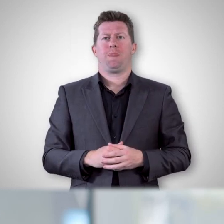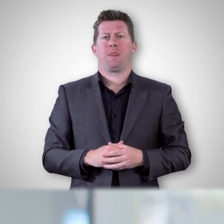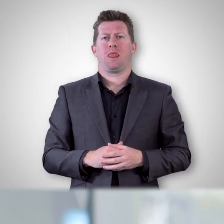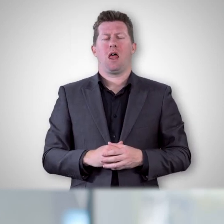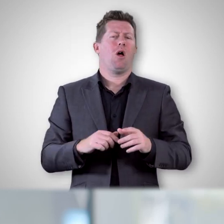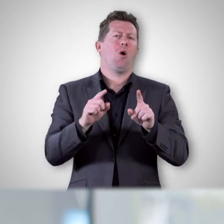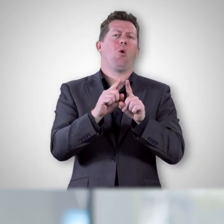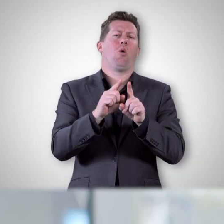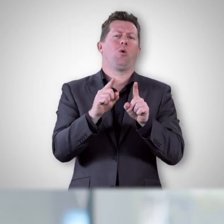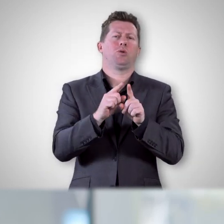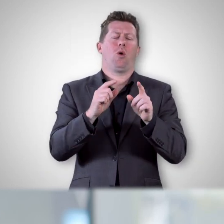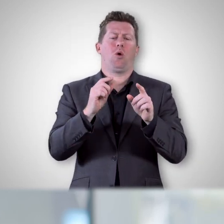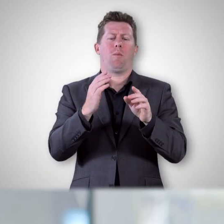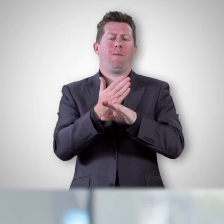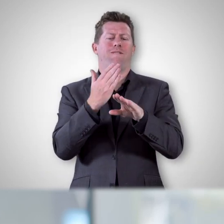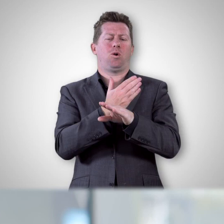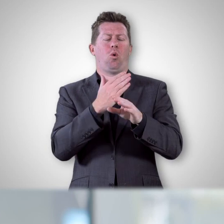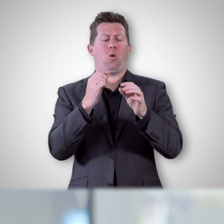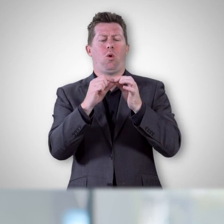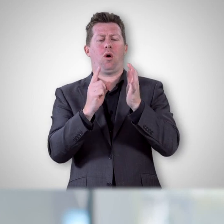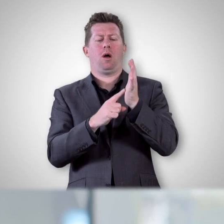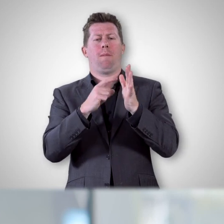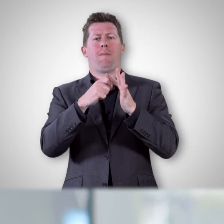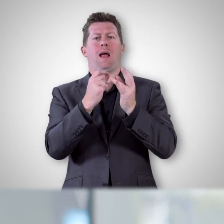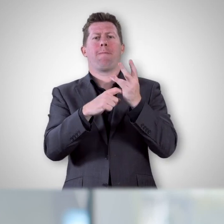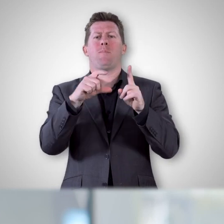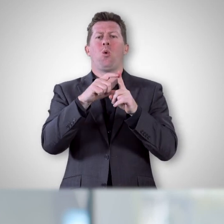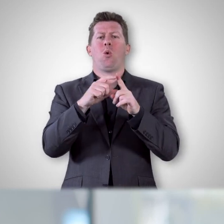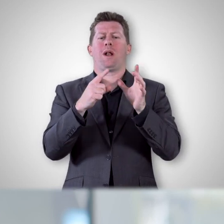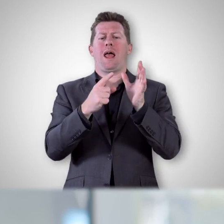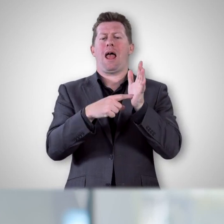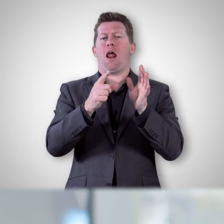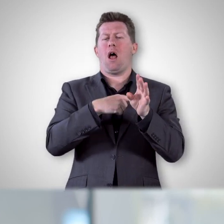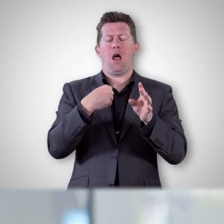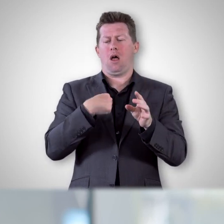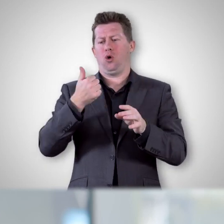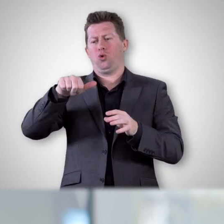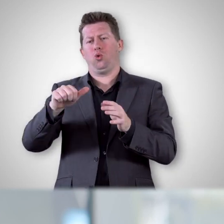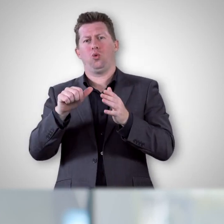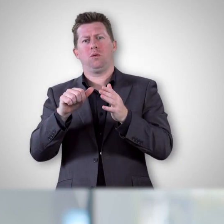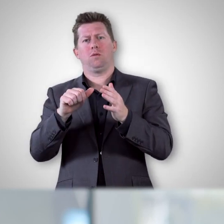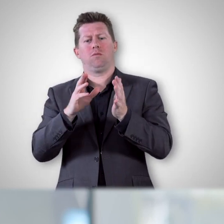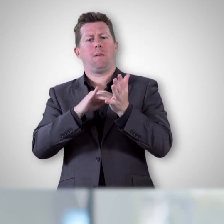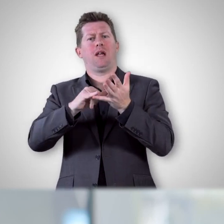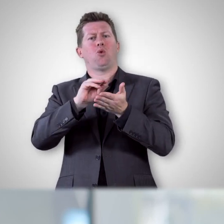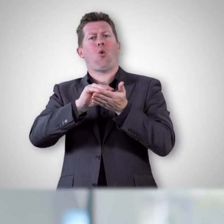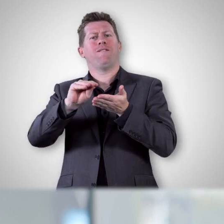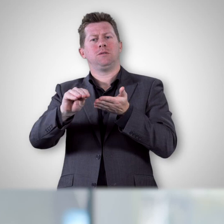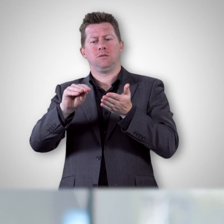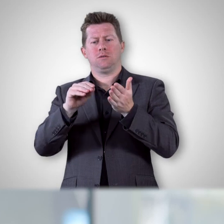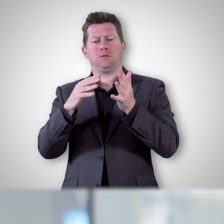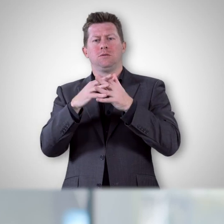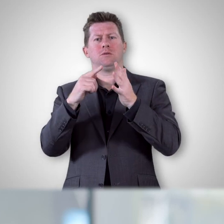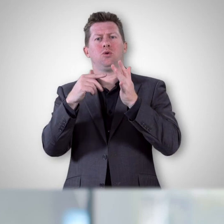I also, before Blackboard Ally, I used Wizards in Office, the Accessibility Wizards, to create those